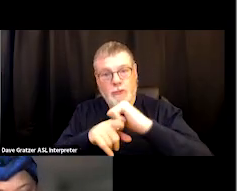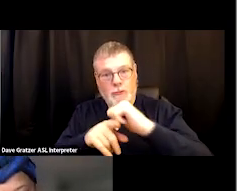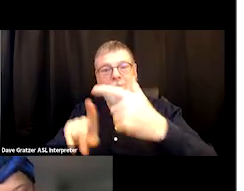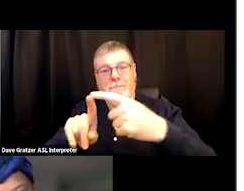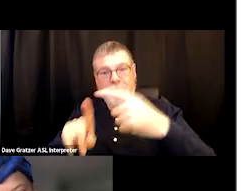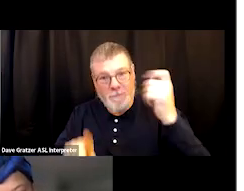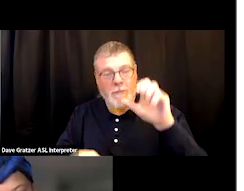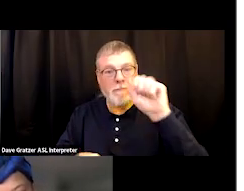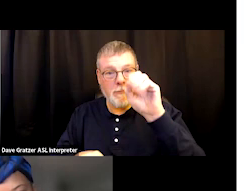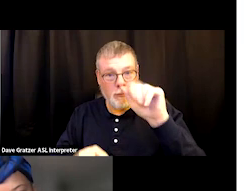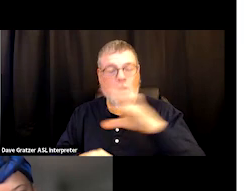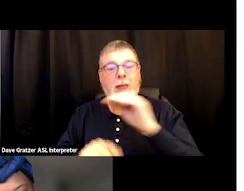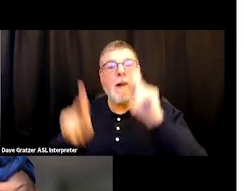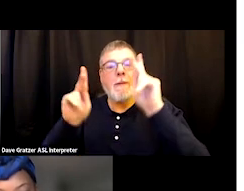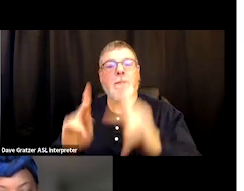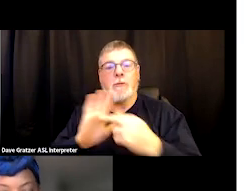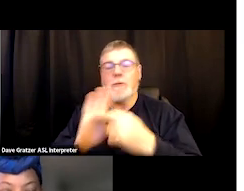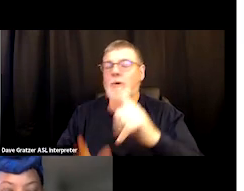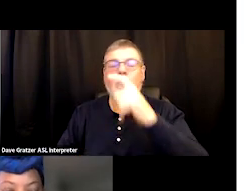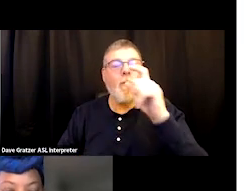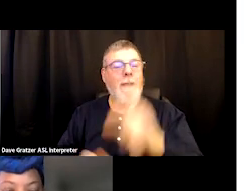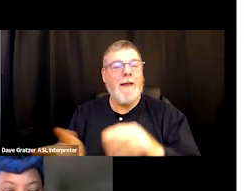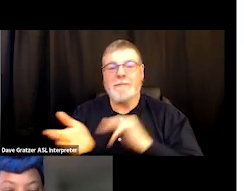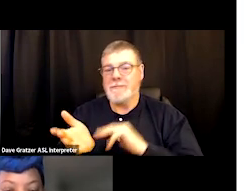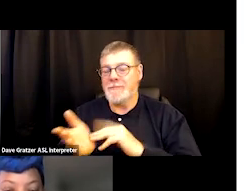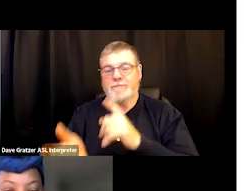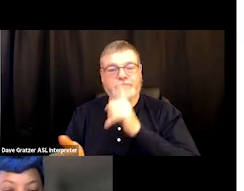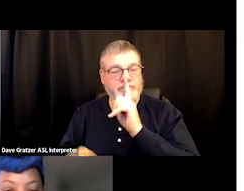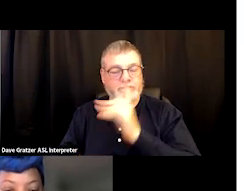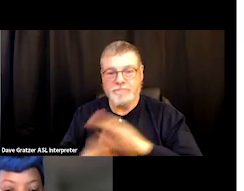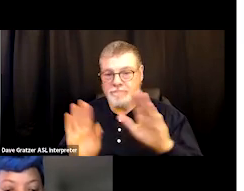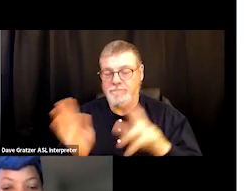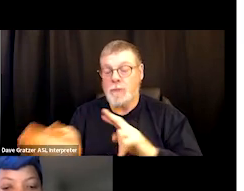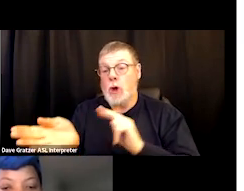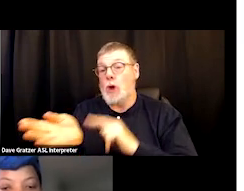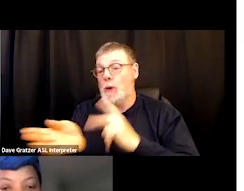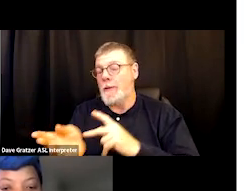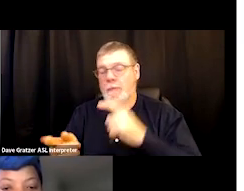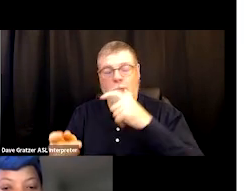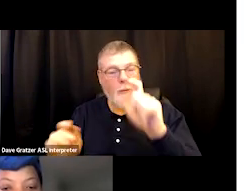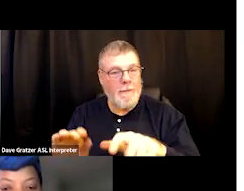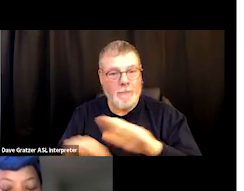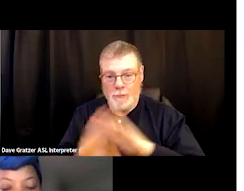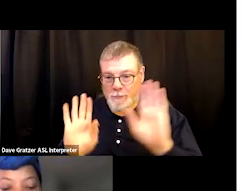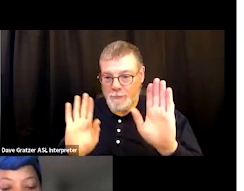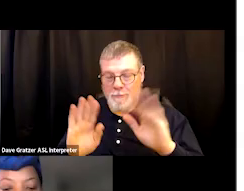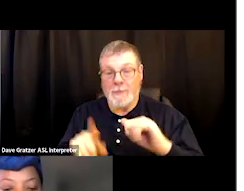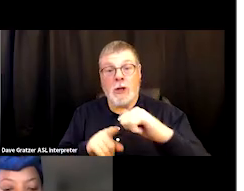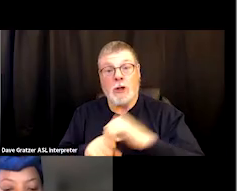So you don't need to be a doctor or a nurse practitioner or a trained clinician